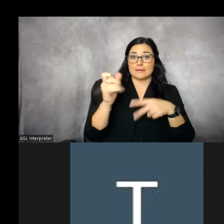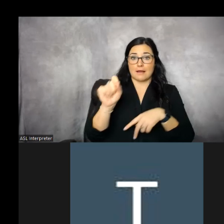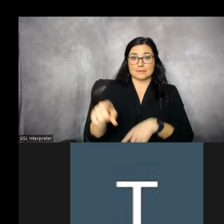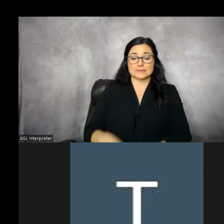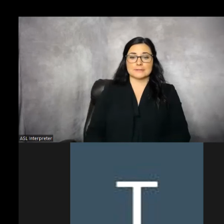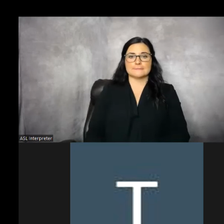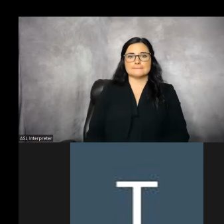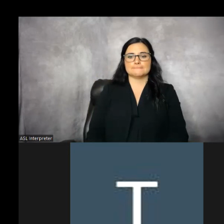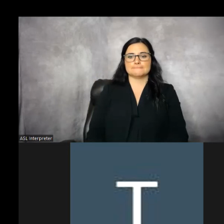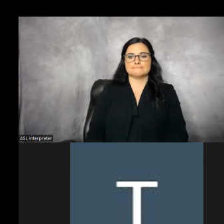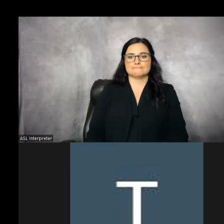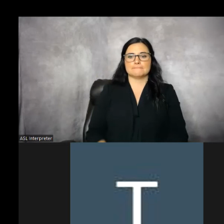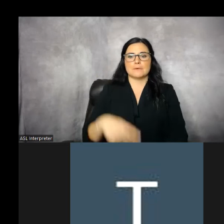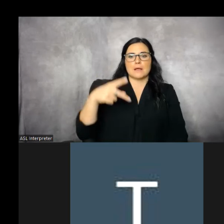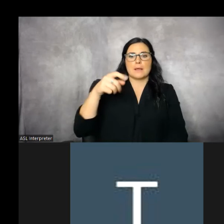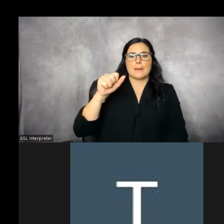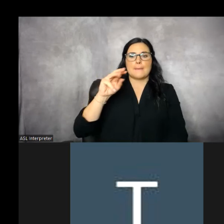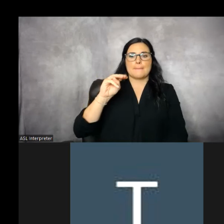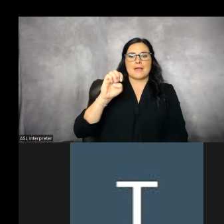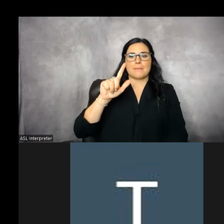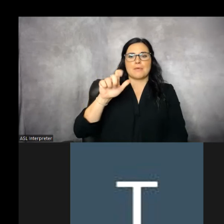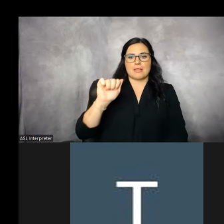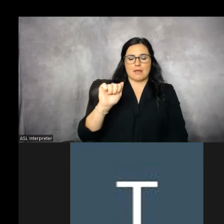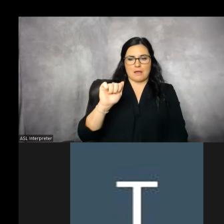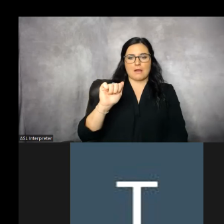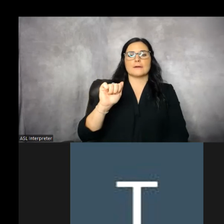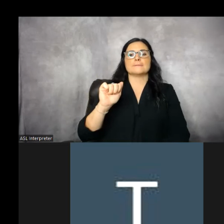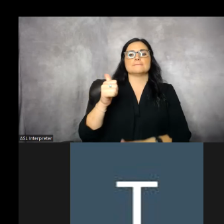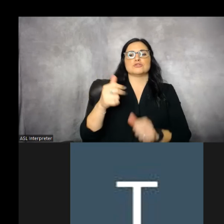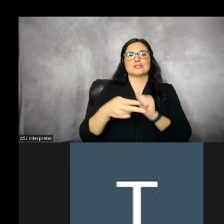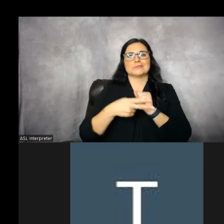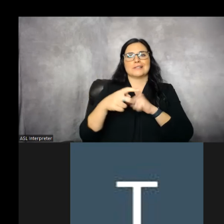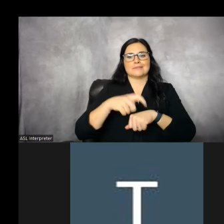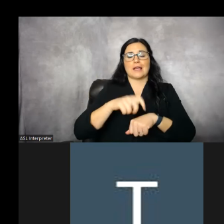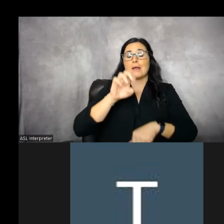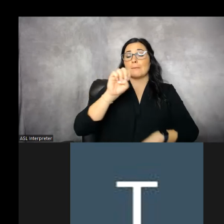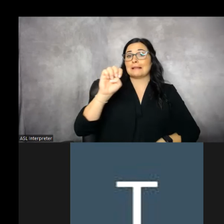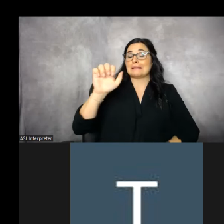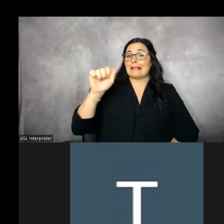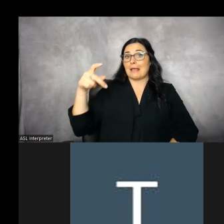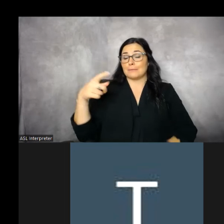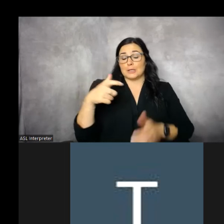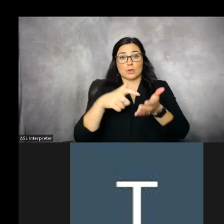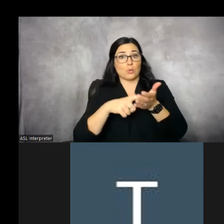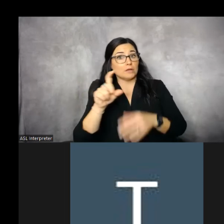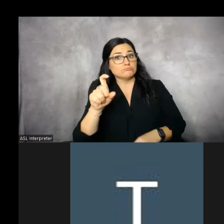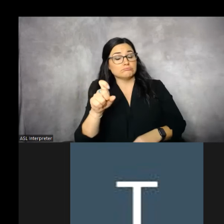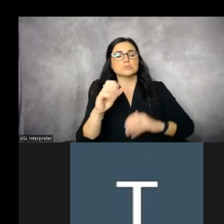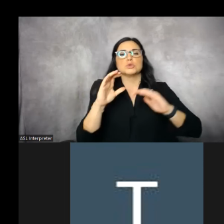Yes. And I'll just read what I wrote real quick in the interest of saving time. I asked, is an EEAAP a requirement, specifically, the communication piece?